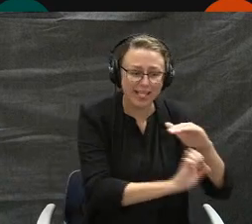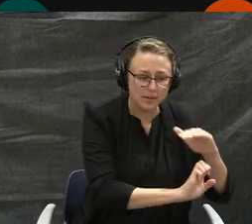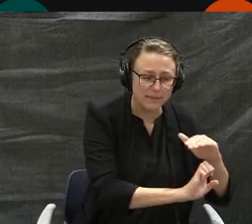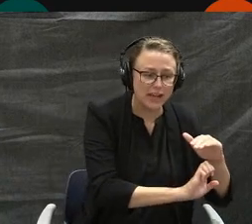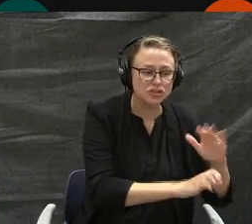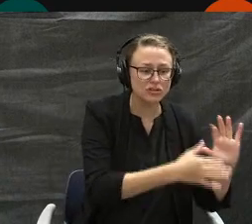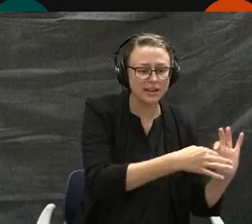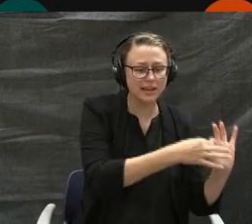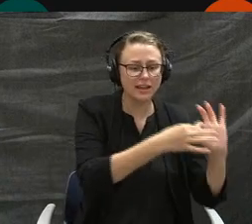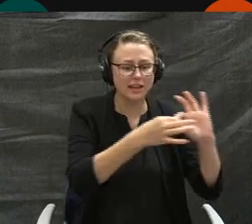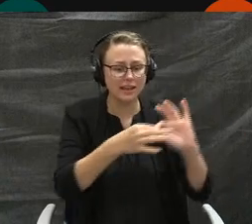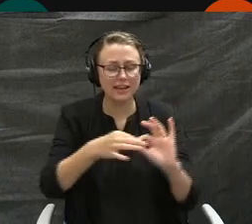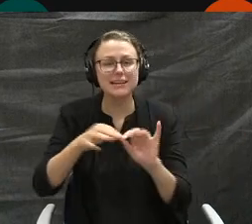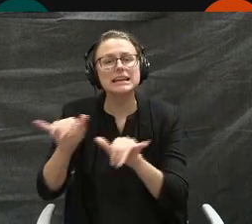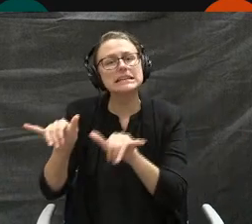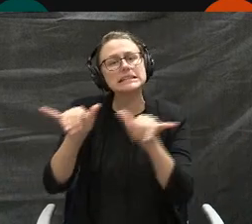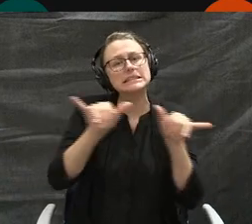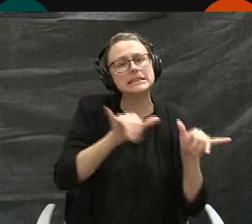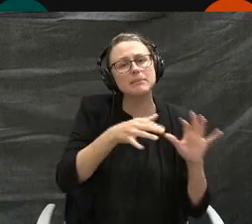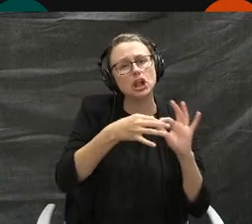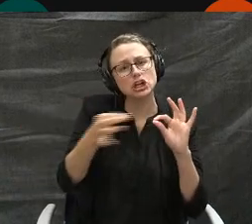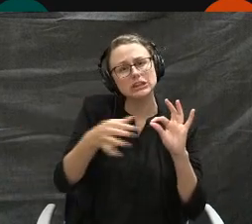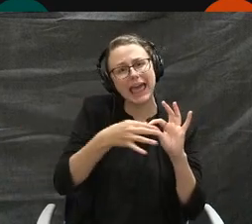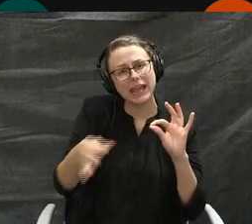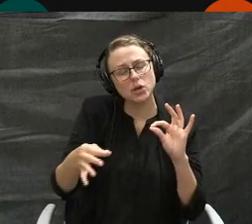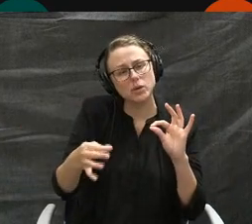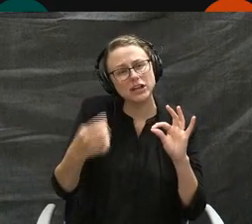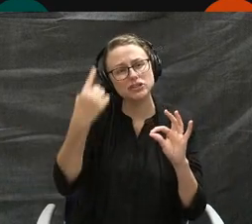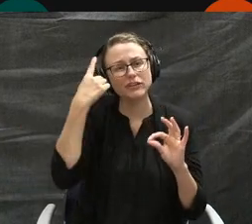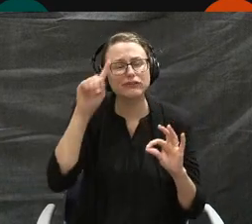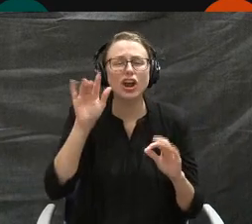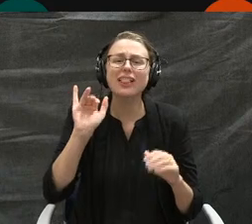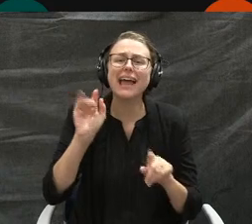students in a similar language in order to provide some mentor